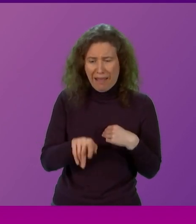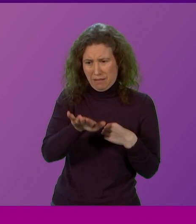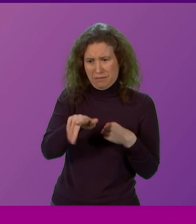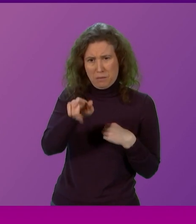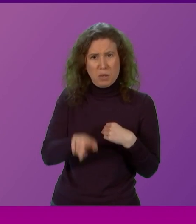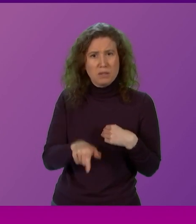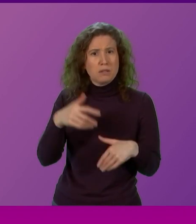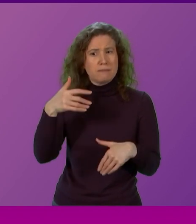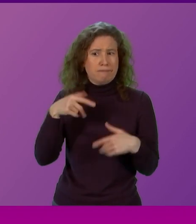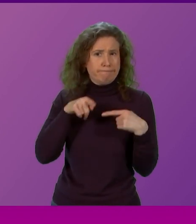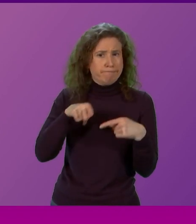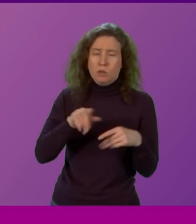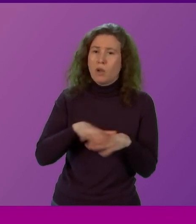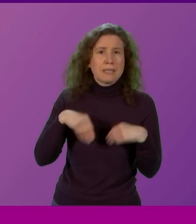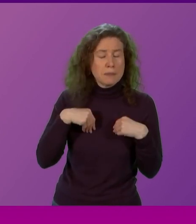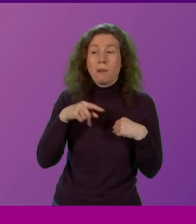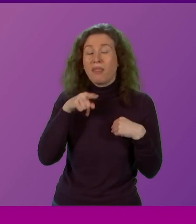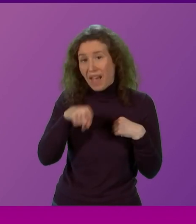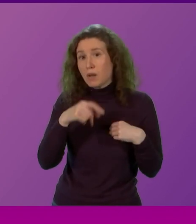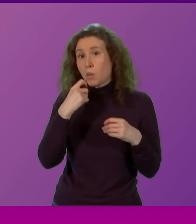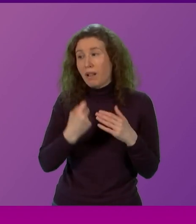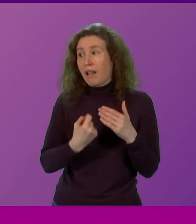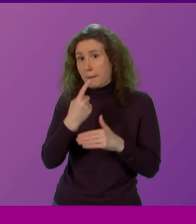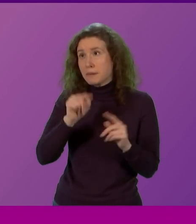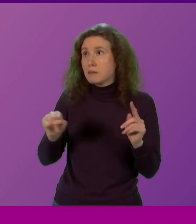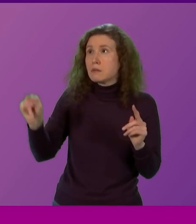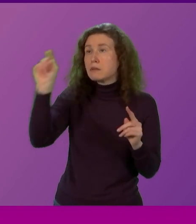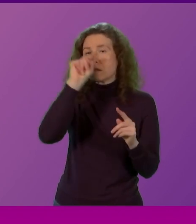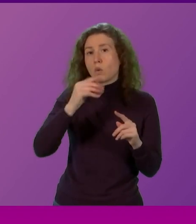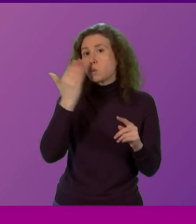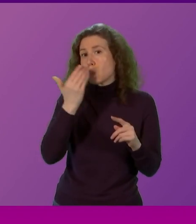It will also be the case that that will be repeated many times over in schools across the country.